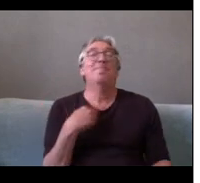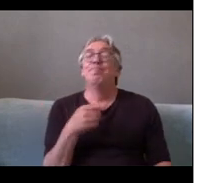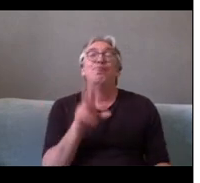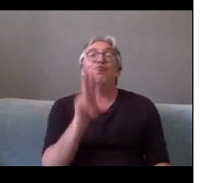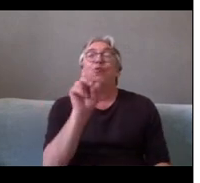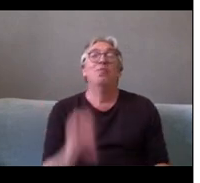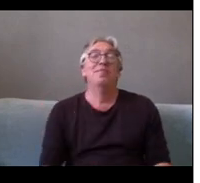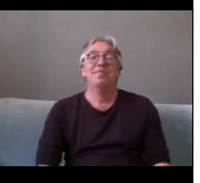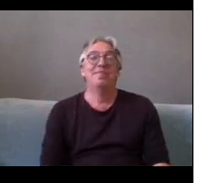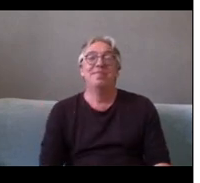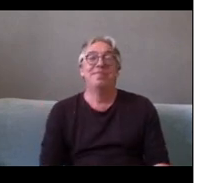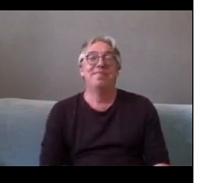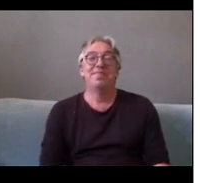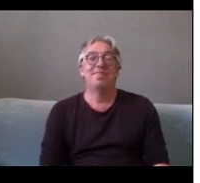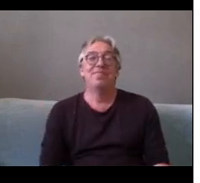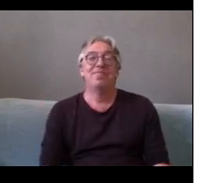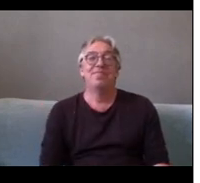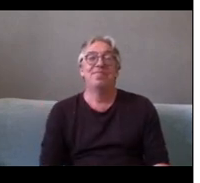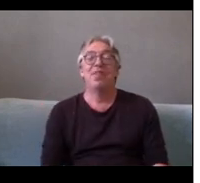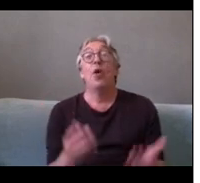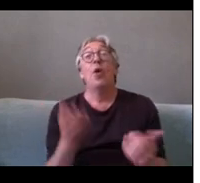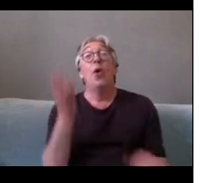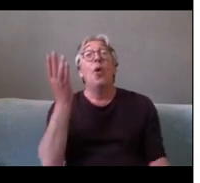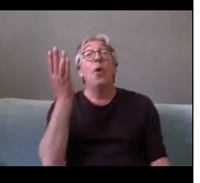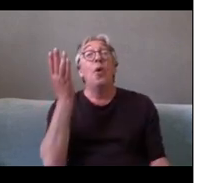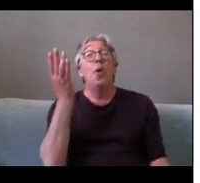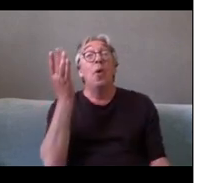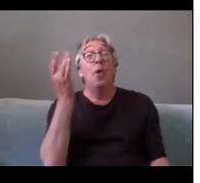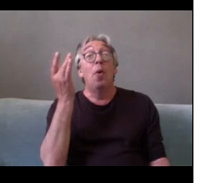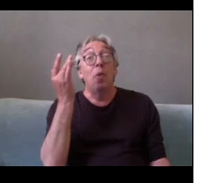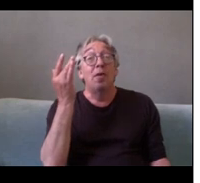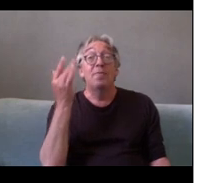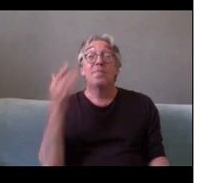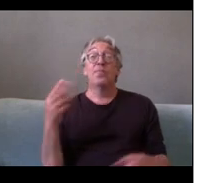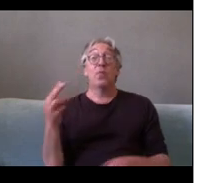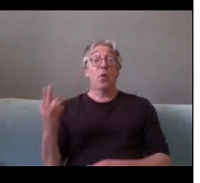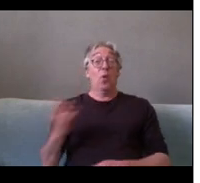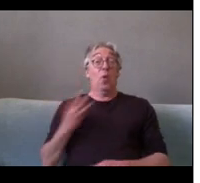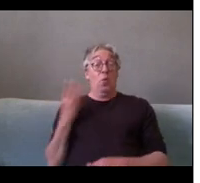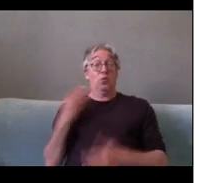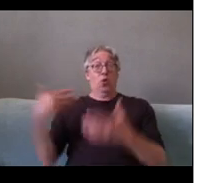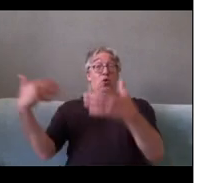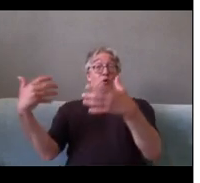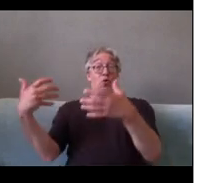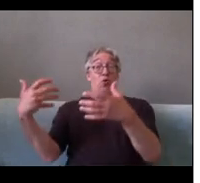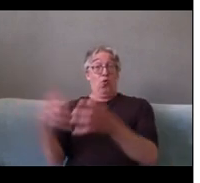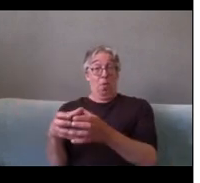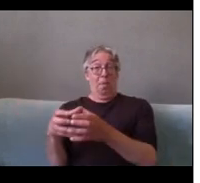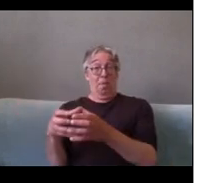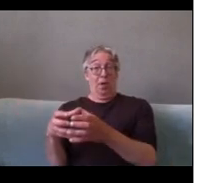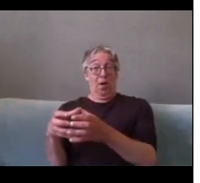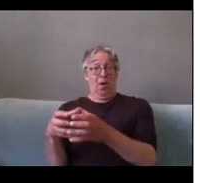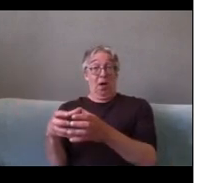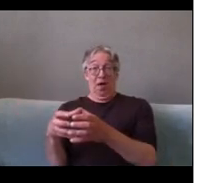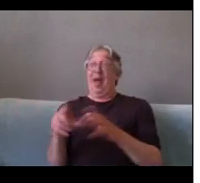Partly because after using the Washington Group the figures have gone down. This is not the expectation.